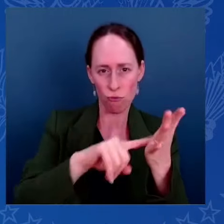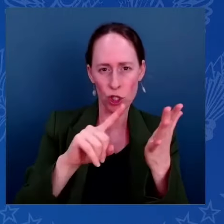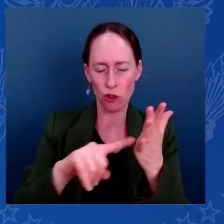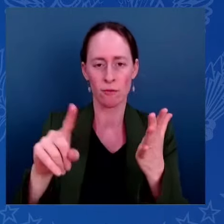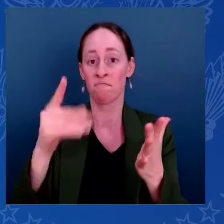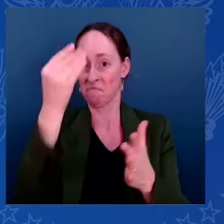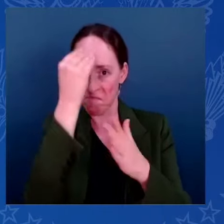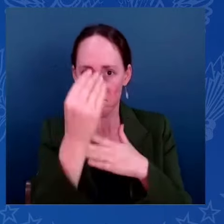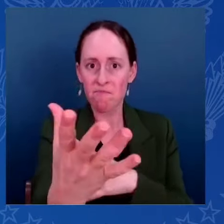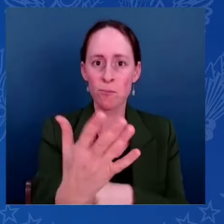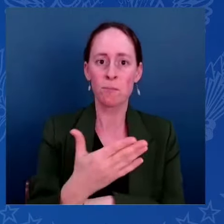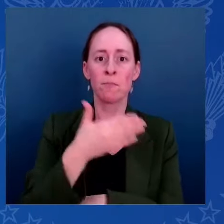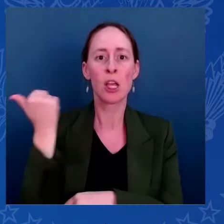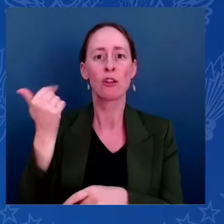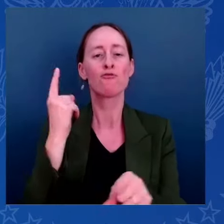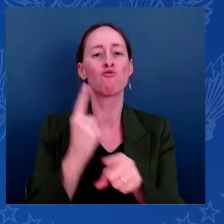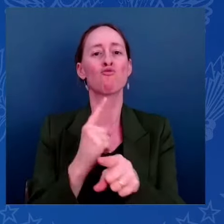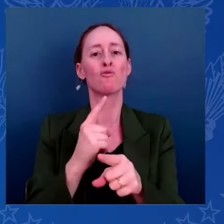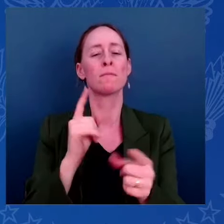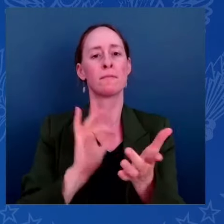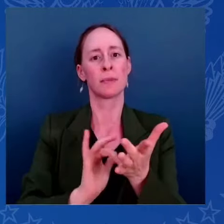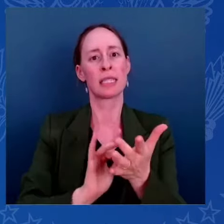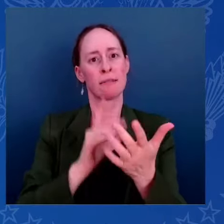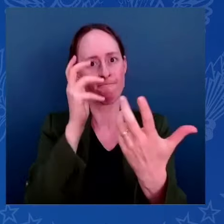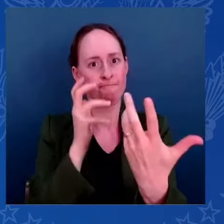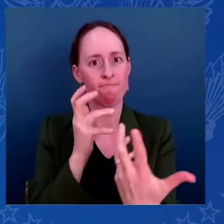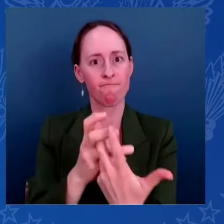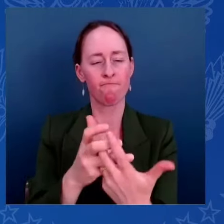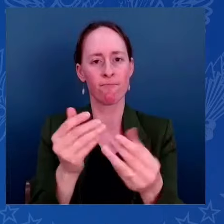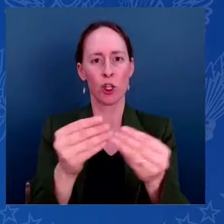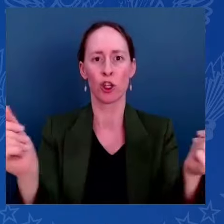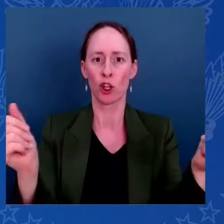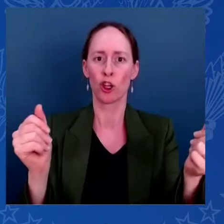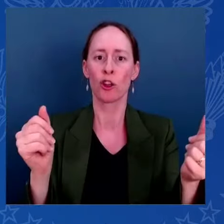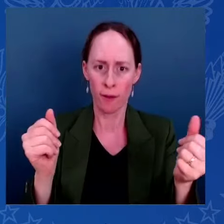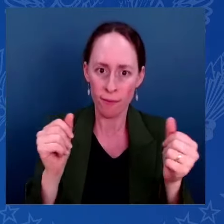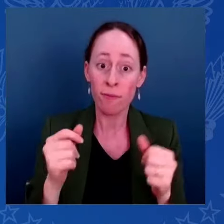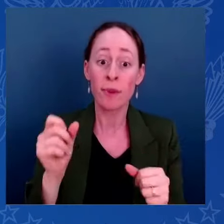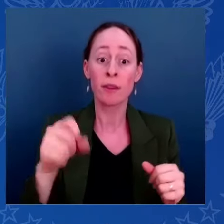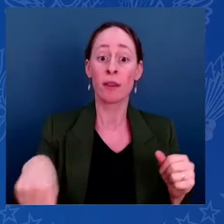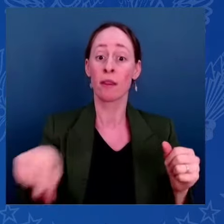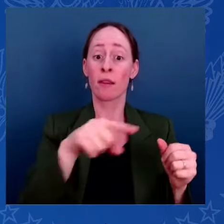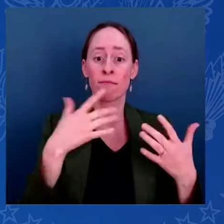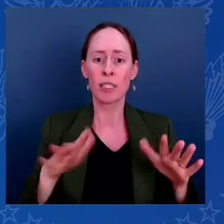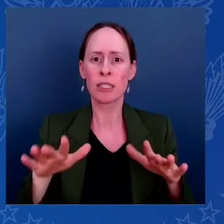that bring innovation to all communities; a nationwide data system that allows us to learn